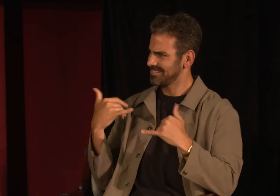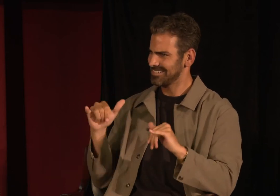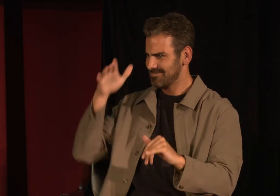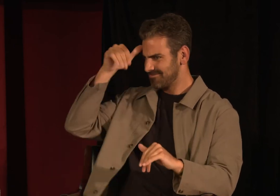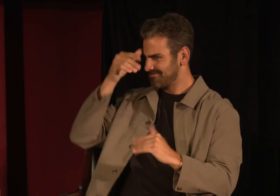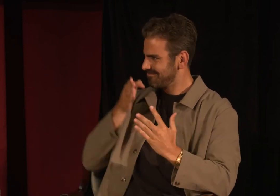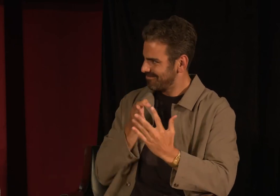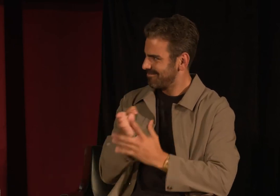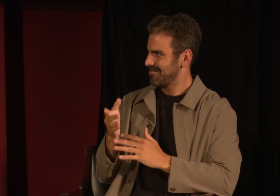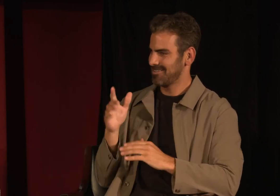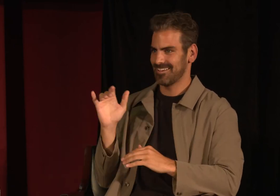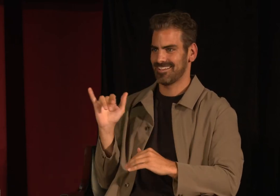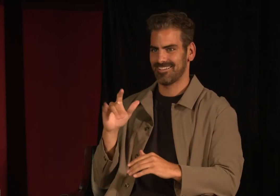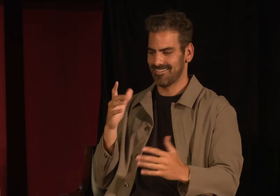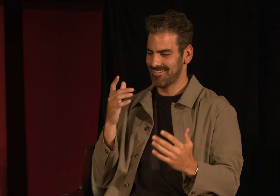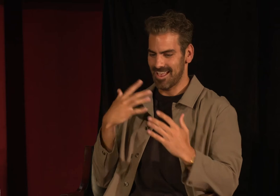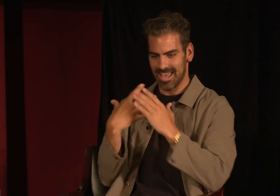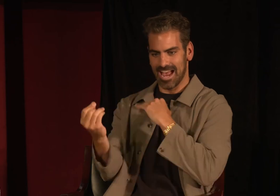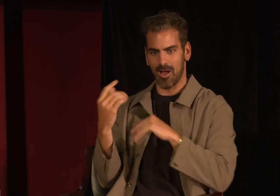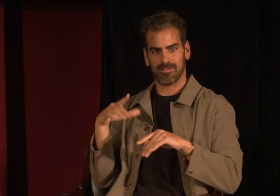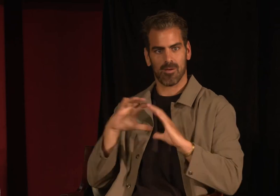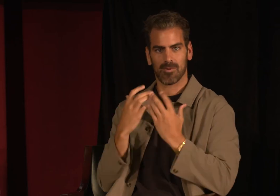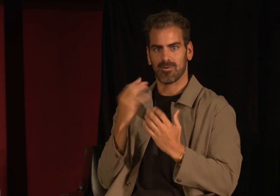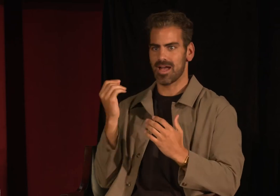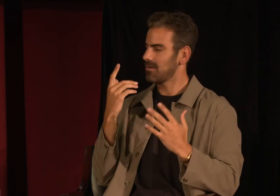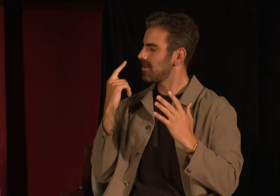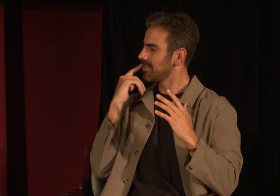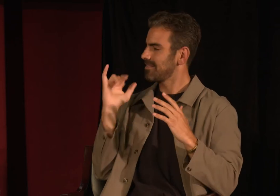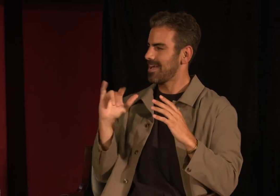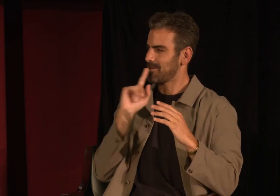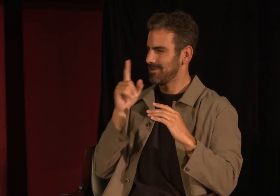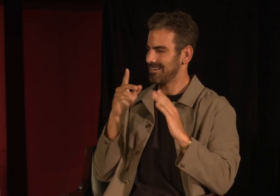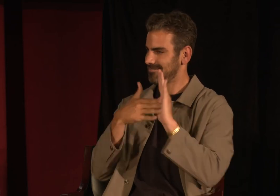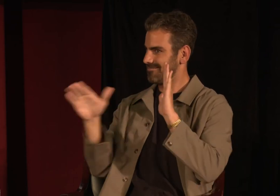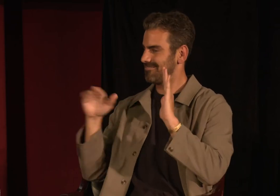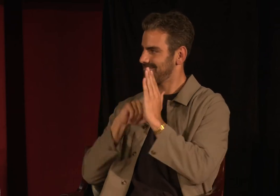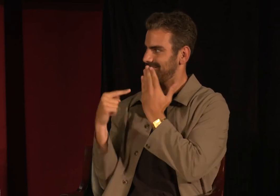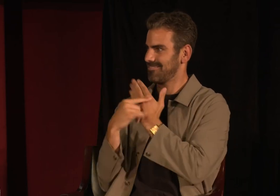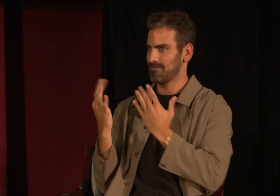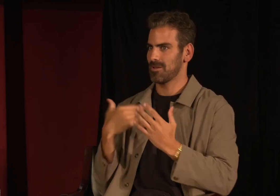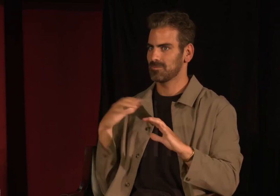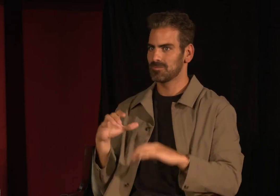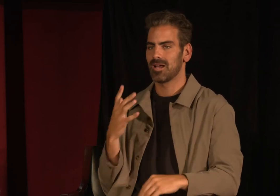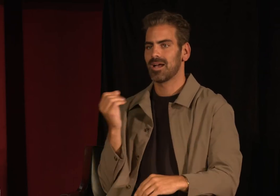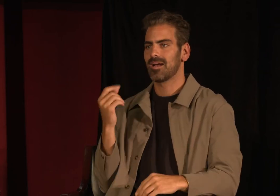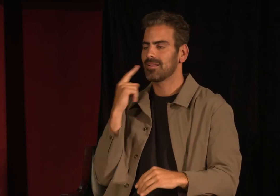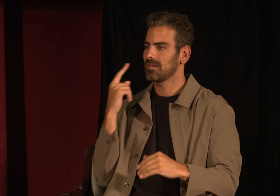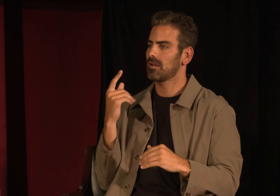I absolutely was. I was still stubborn. I wasn't sure if I was ready to greet the world yet, and I wanted to do it on my terms. But I think it really reflects in a